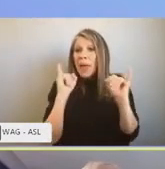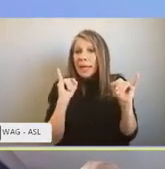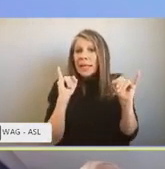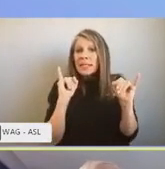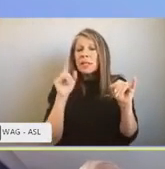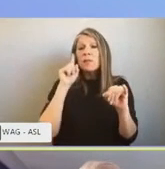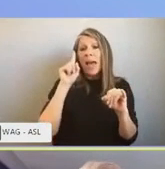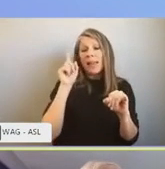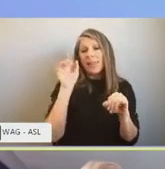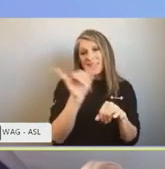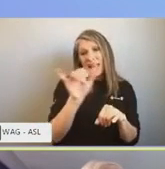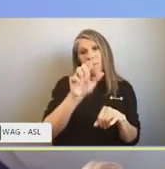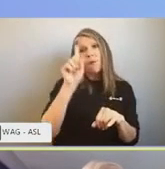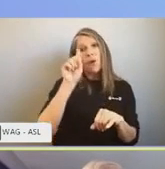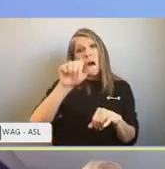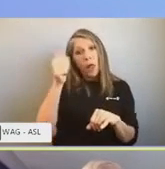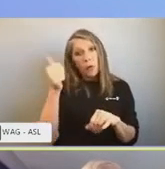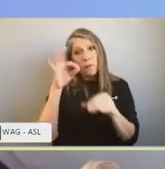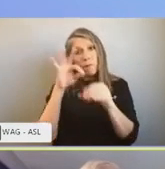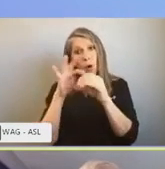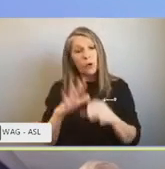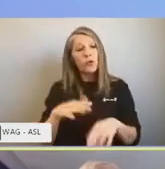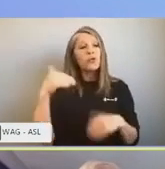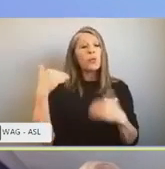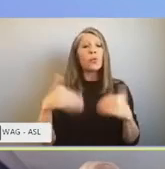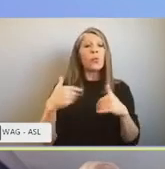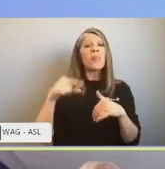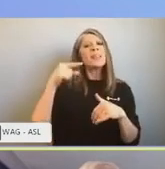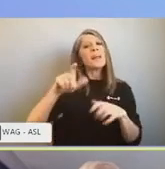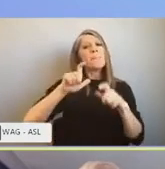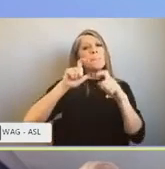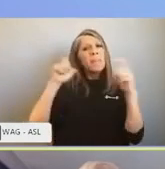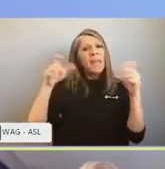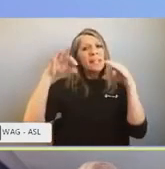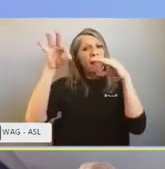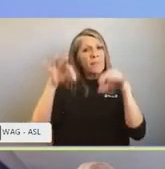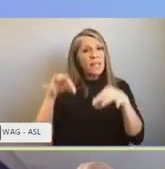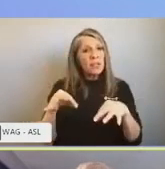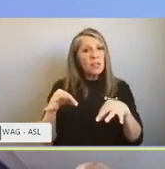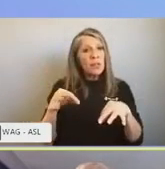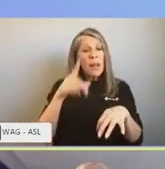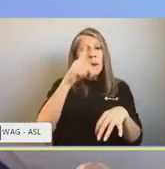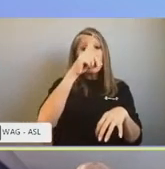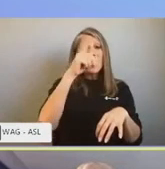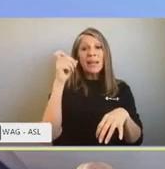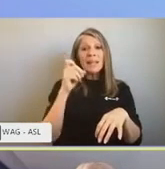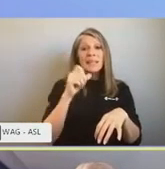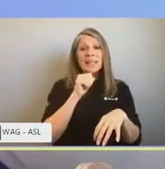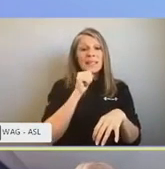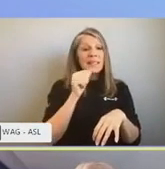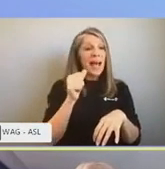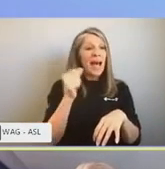same opportunity for access and participation including privacy and for other independence as voters. This